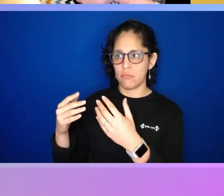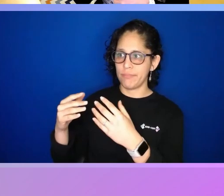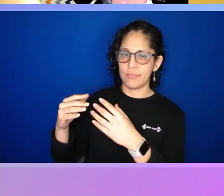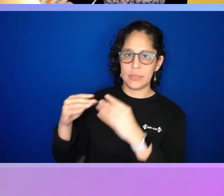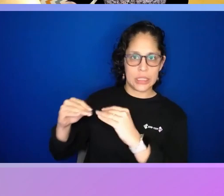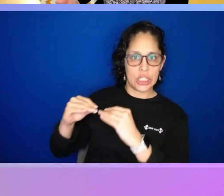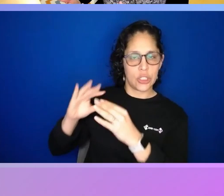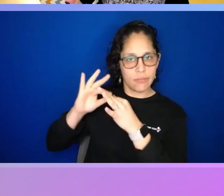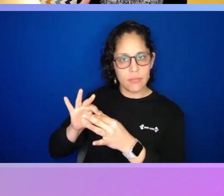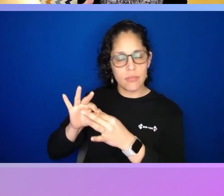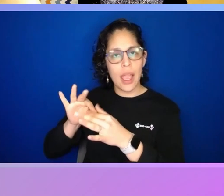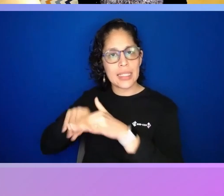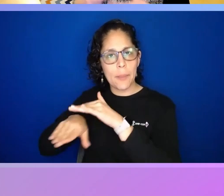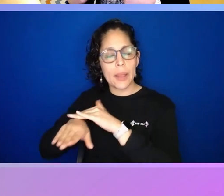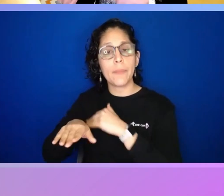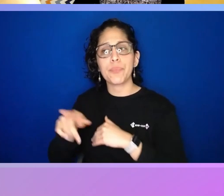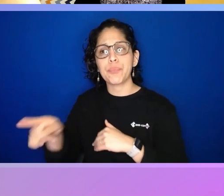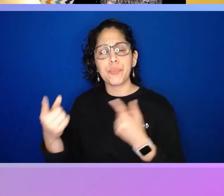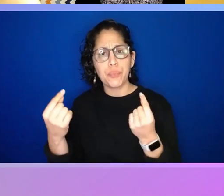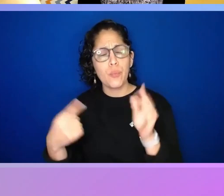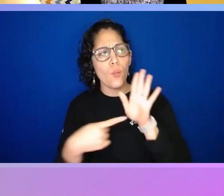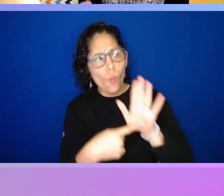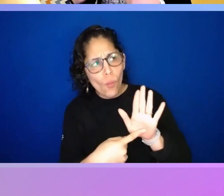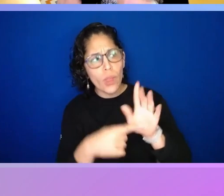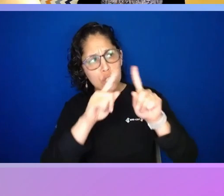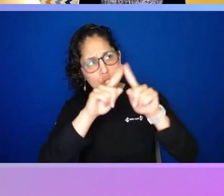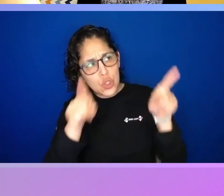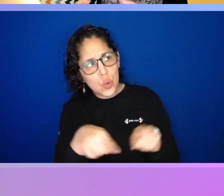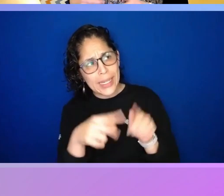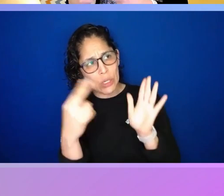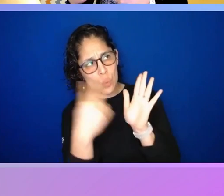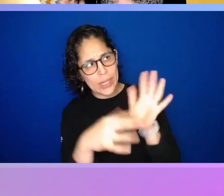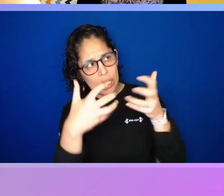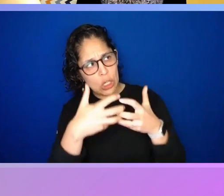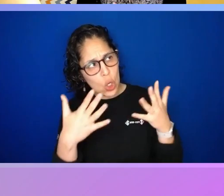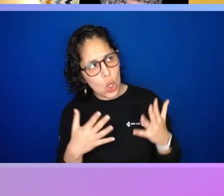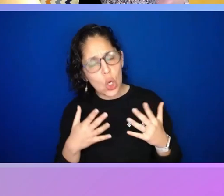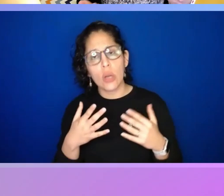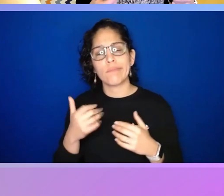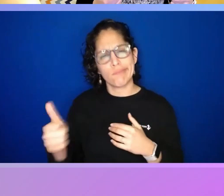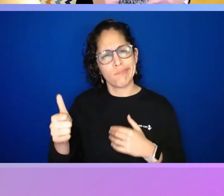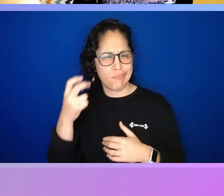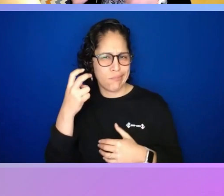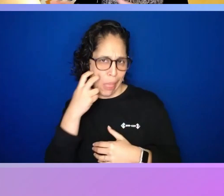dog, does that convey the full message of cuteness? Everyone needs to know about this pug